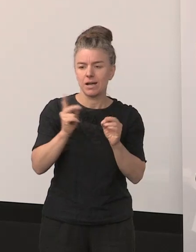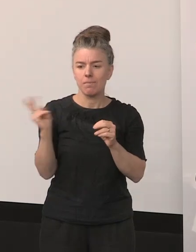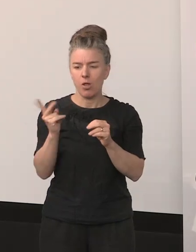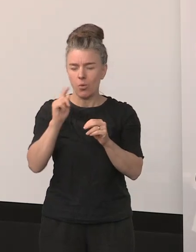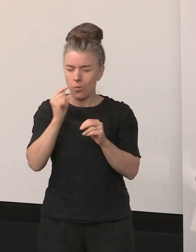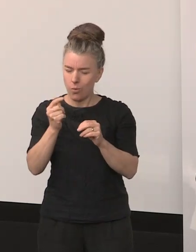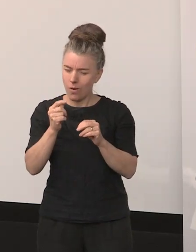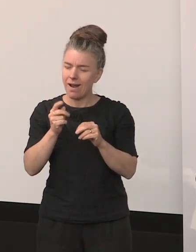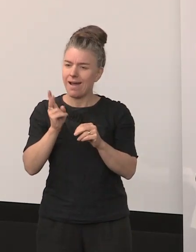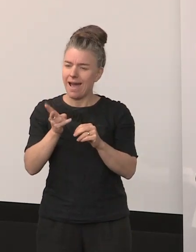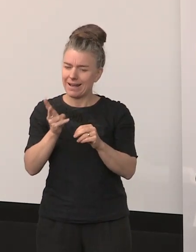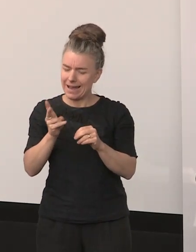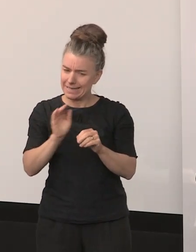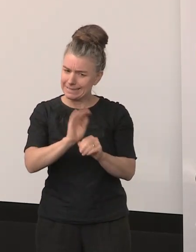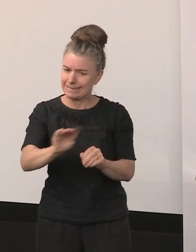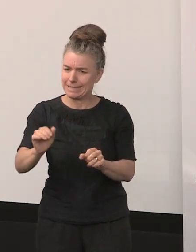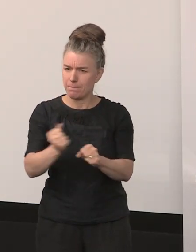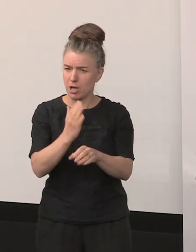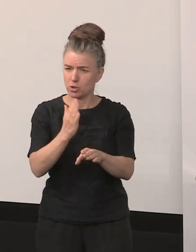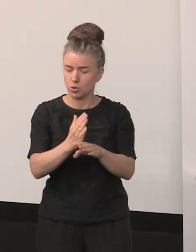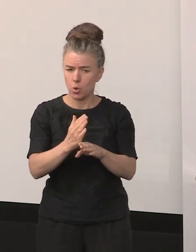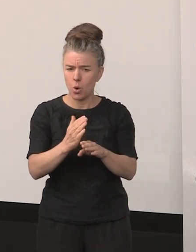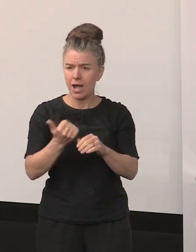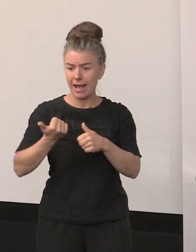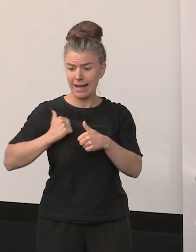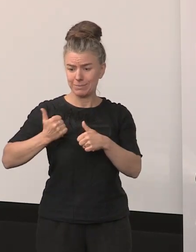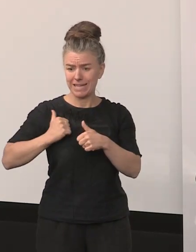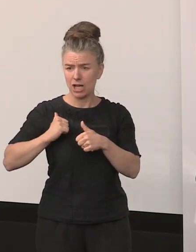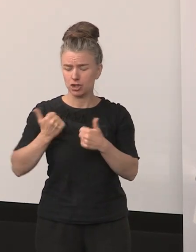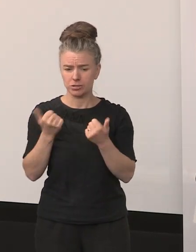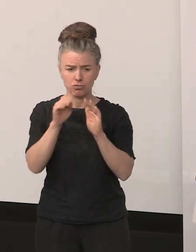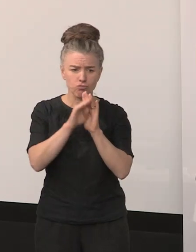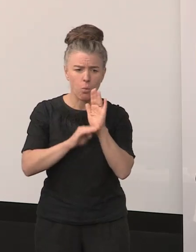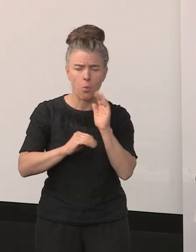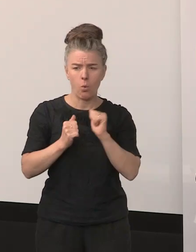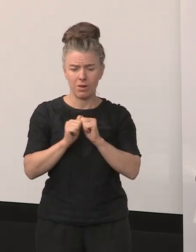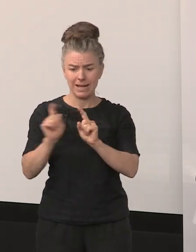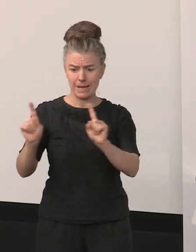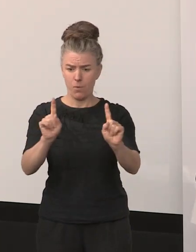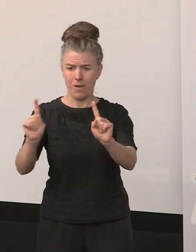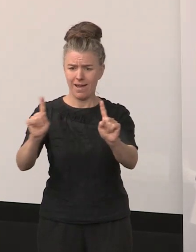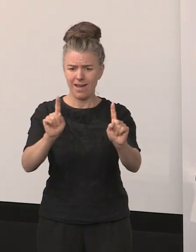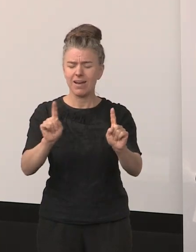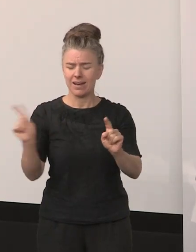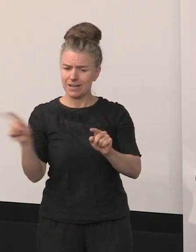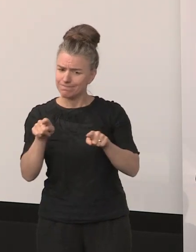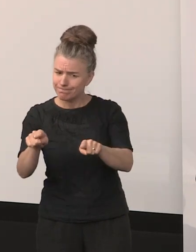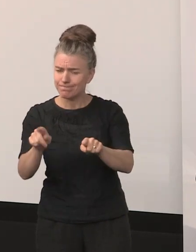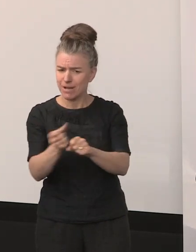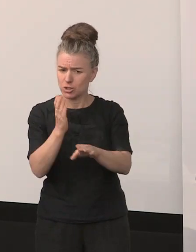to whom Air Commodore Webb reports - talk about this yesterday, that actually there would be a renewed focus on